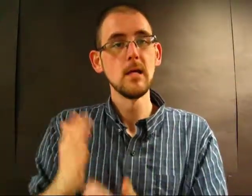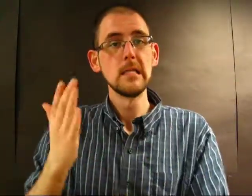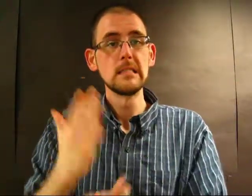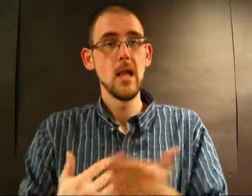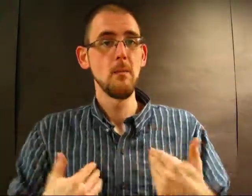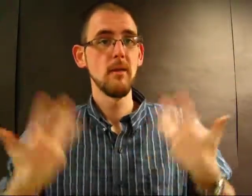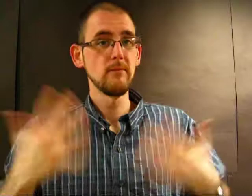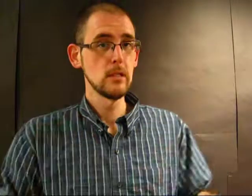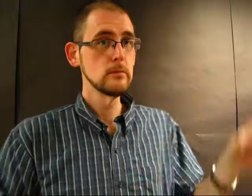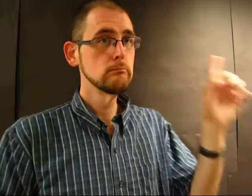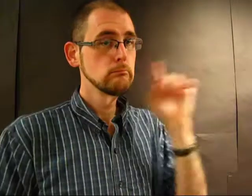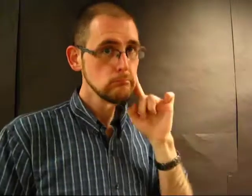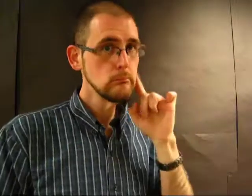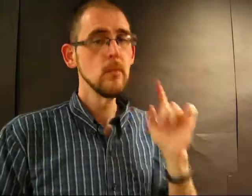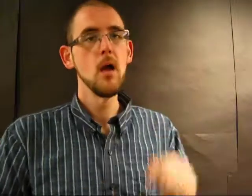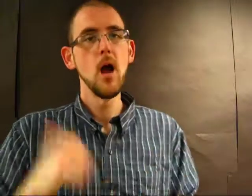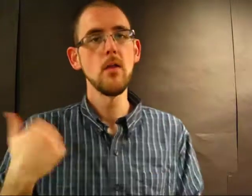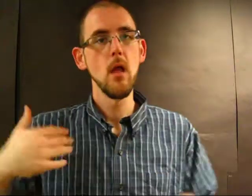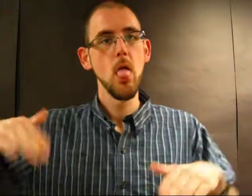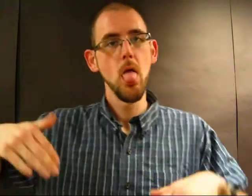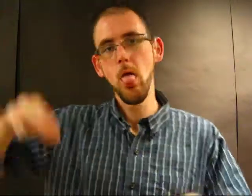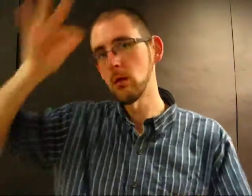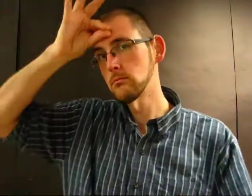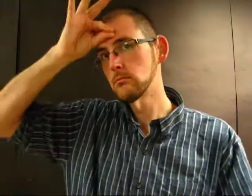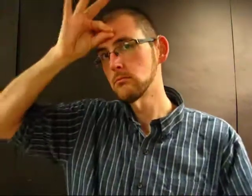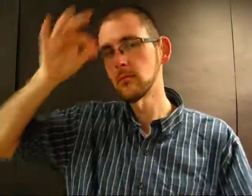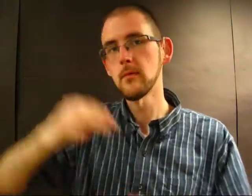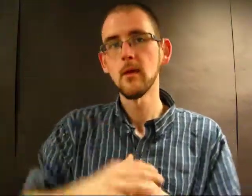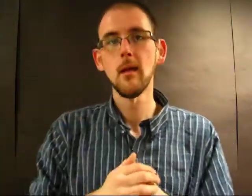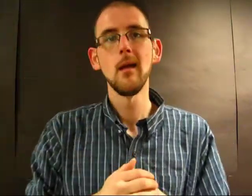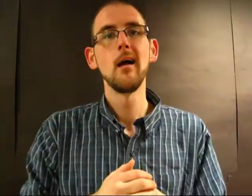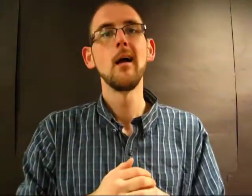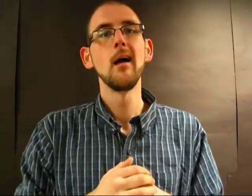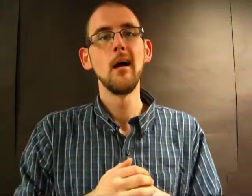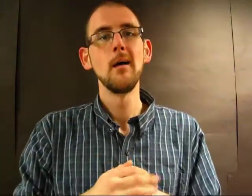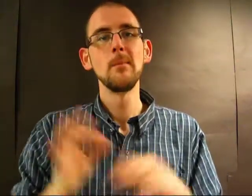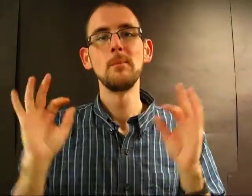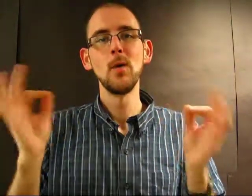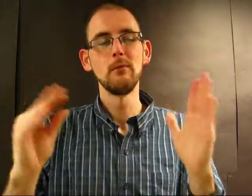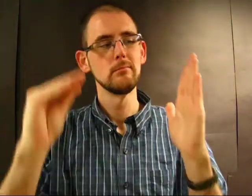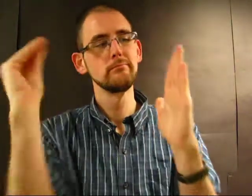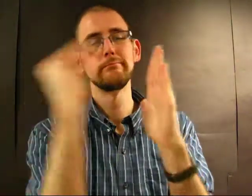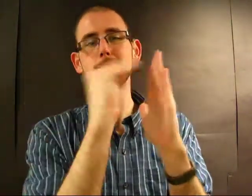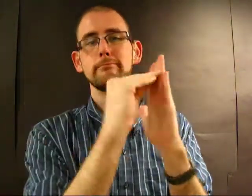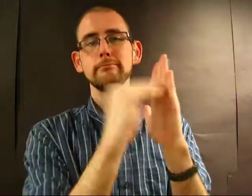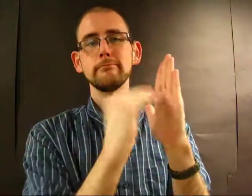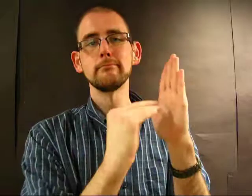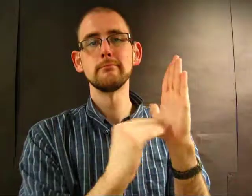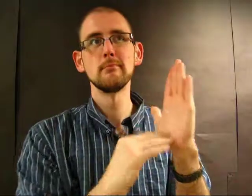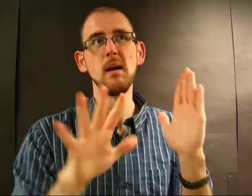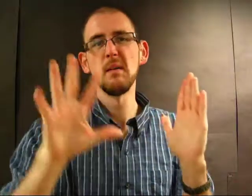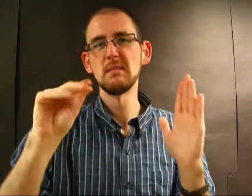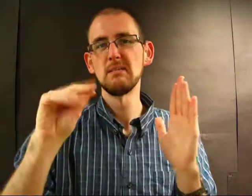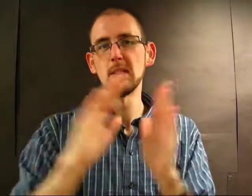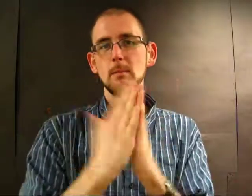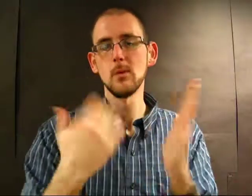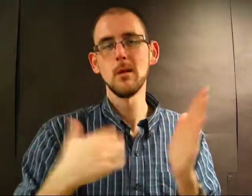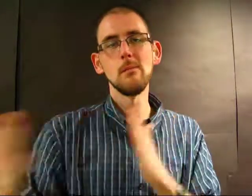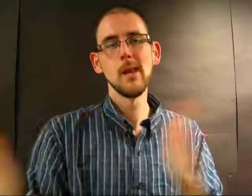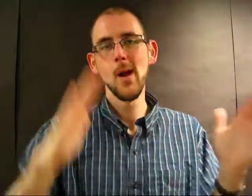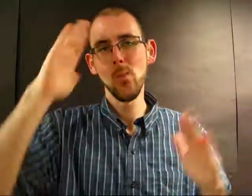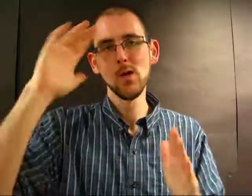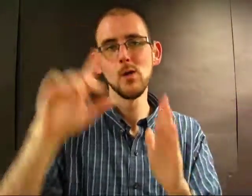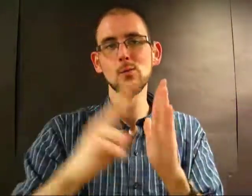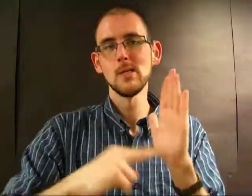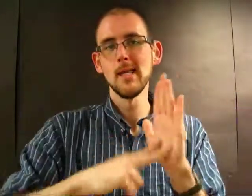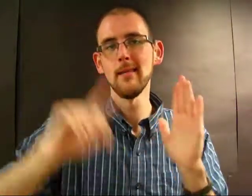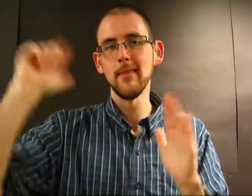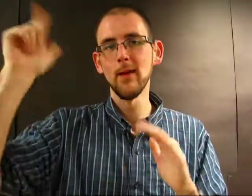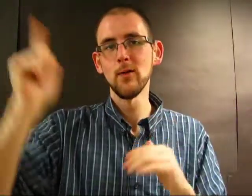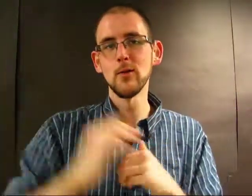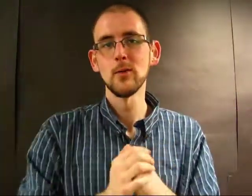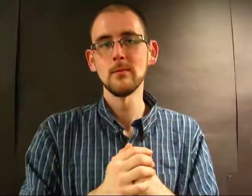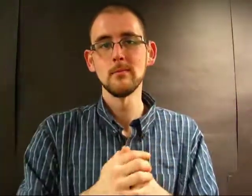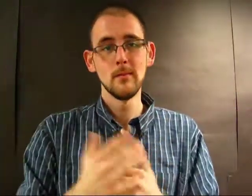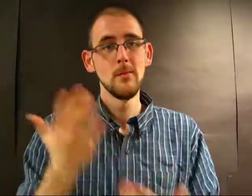Some I've heard of and some I haven't. So I'm putting them all on the list -- about 50 books to read later!